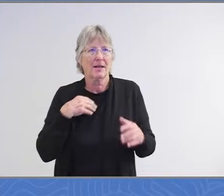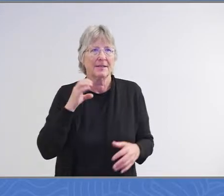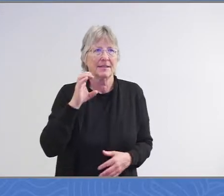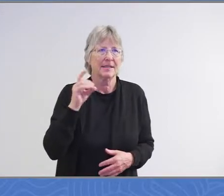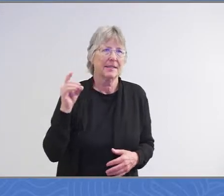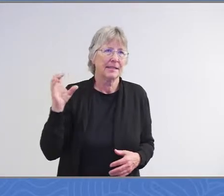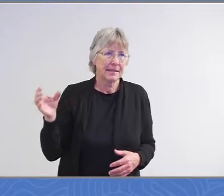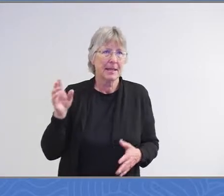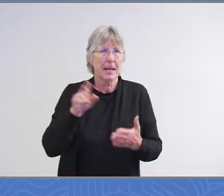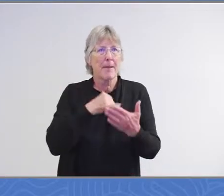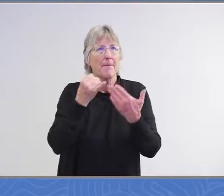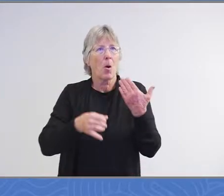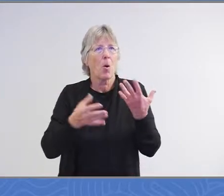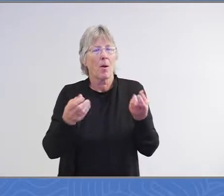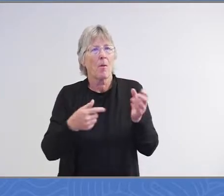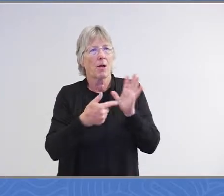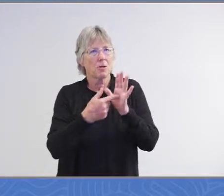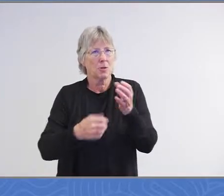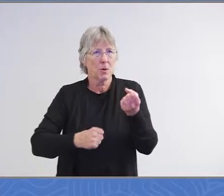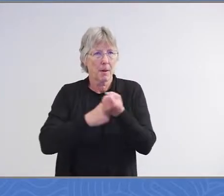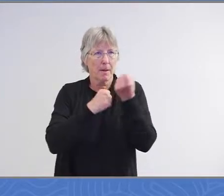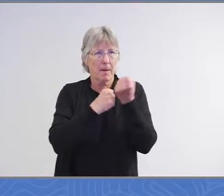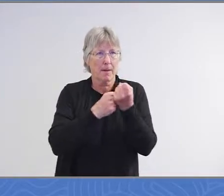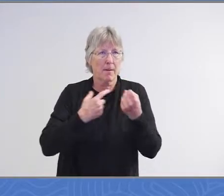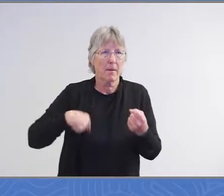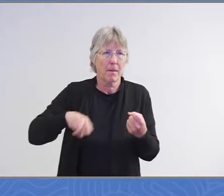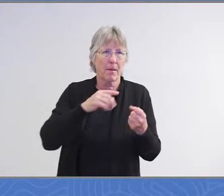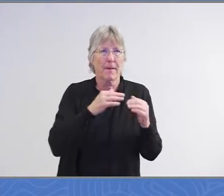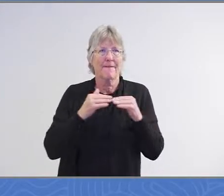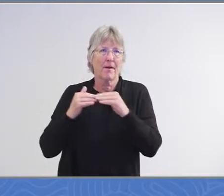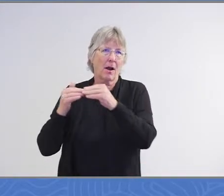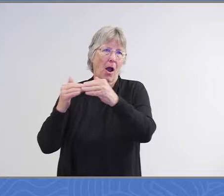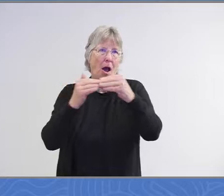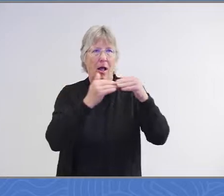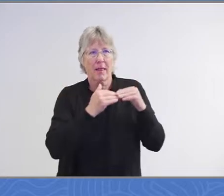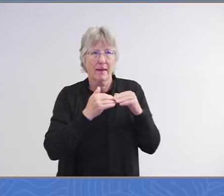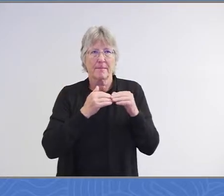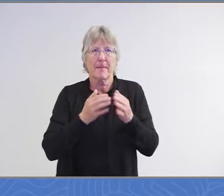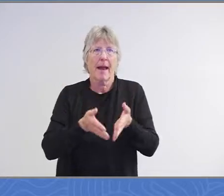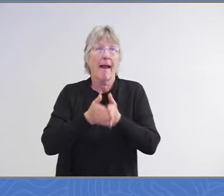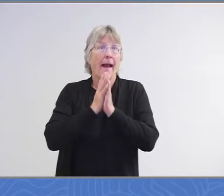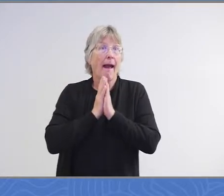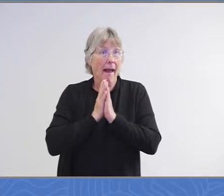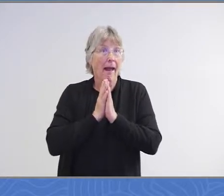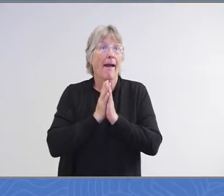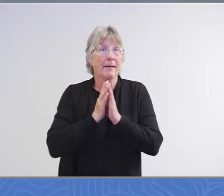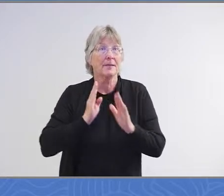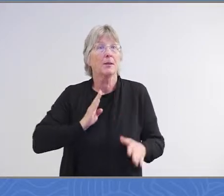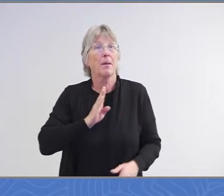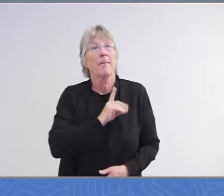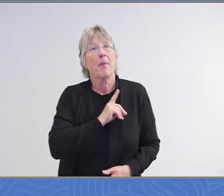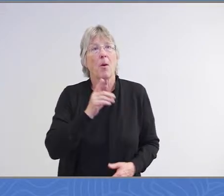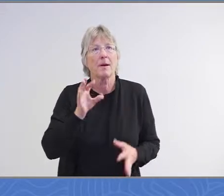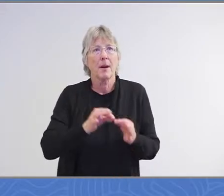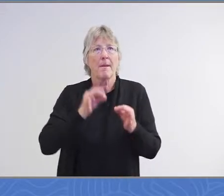I would like to show my support for my fellow colleagues and ask the board of education to postpone the opening